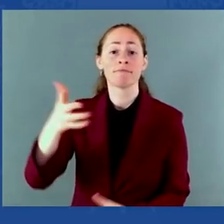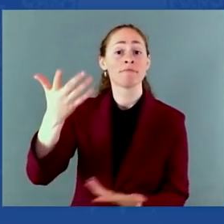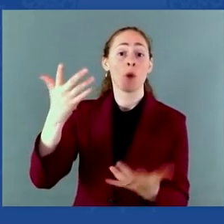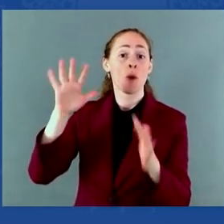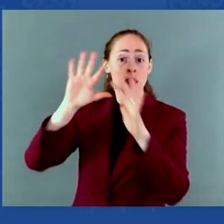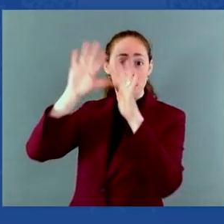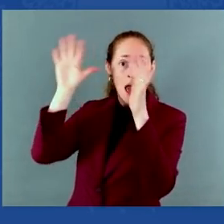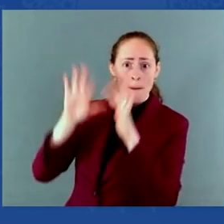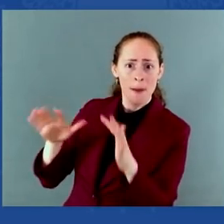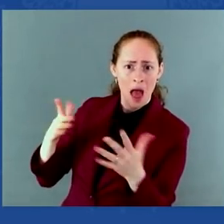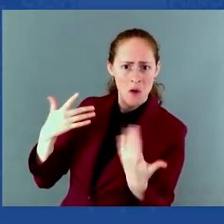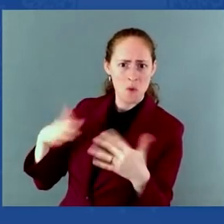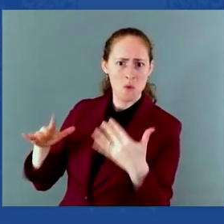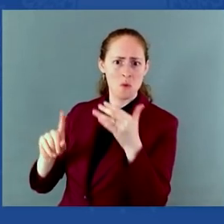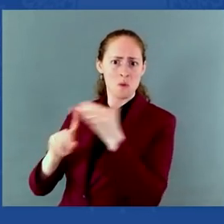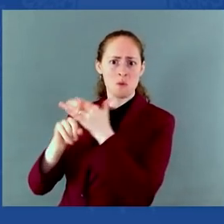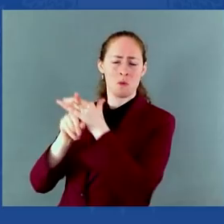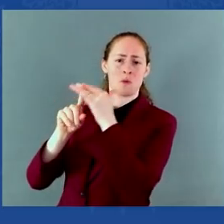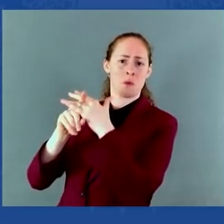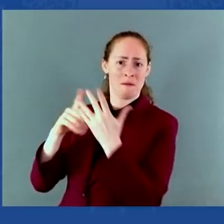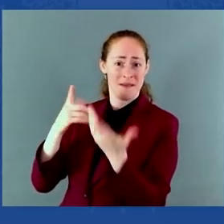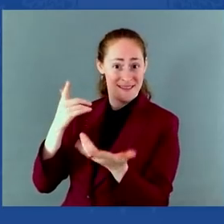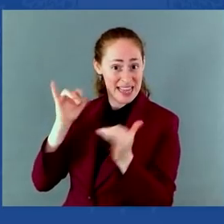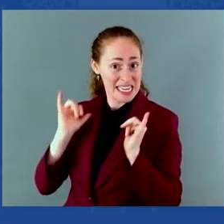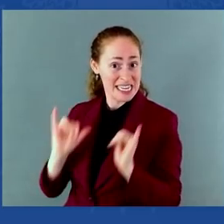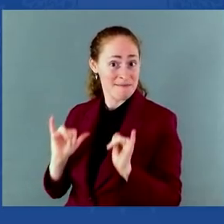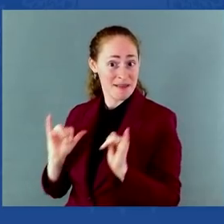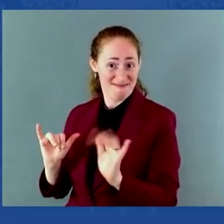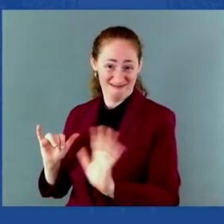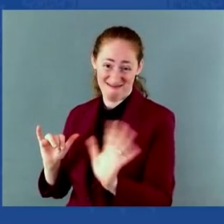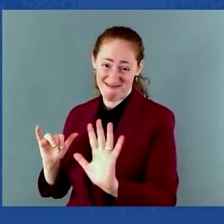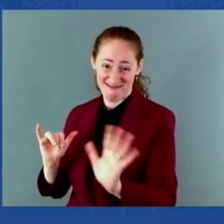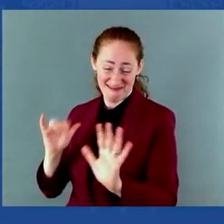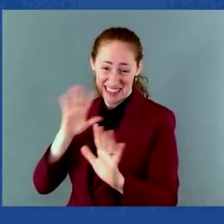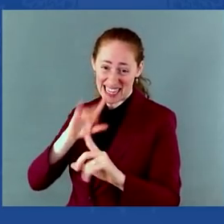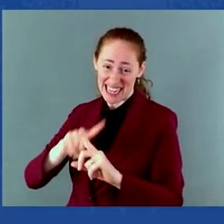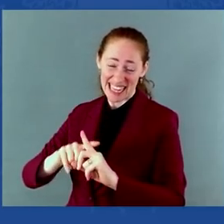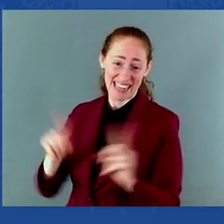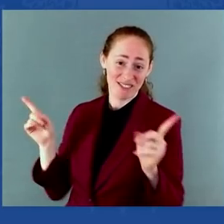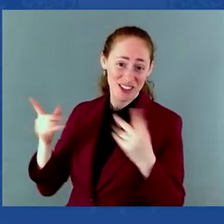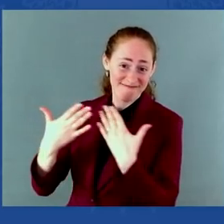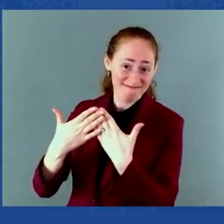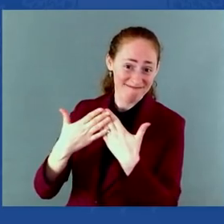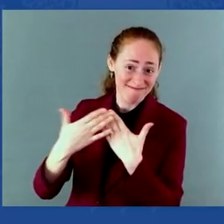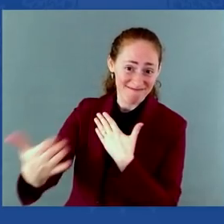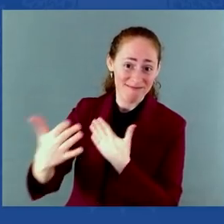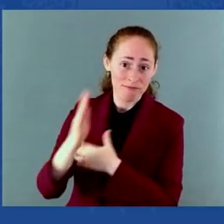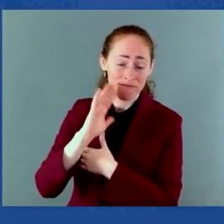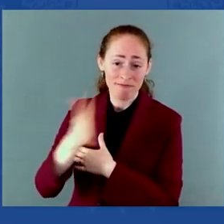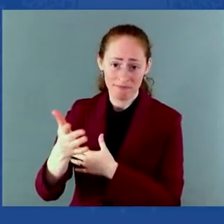It's not going to be that way. And despite the cynics, Democrats and Republicans, we can work together.